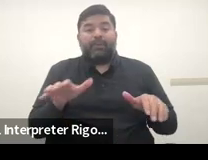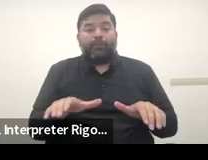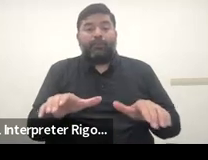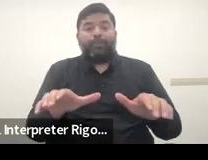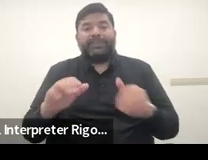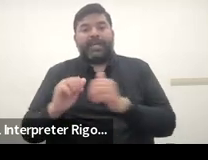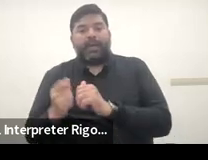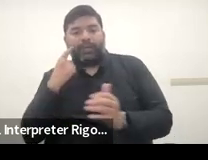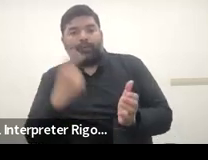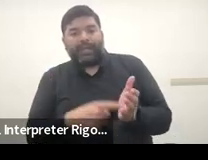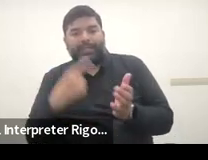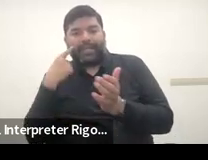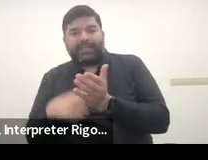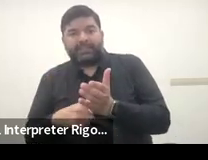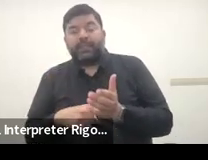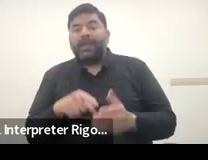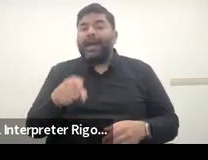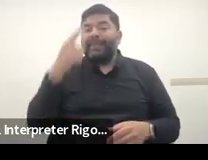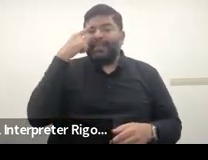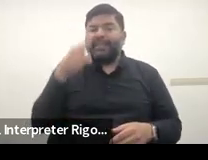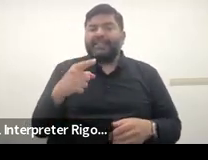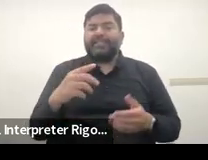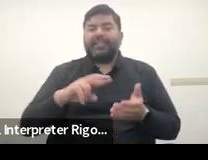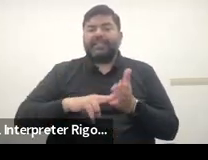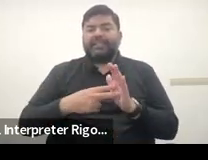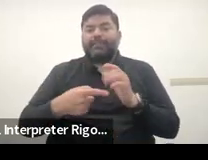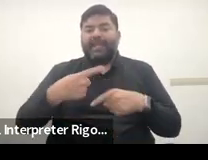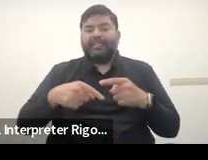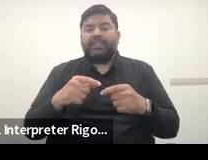this as like a semantic backoff. If we're looking at a sign and we've never seen it